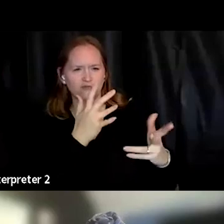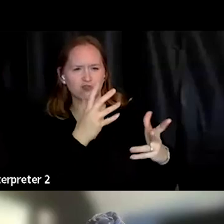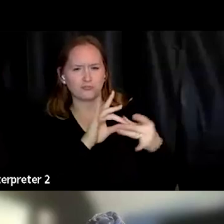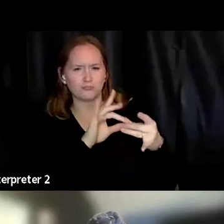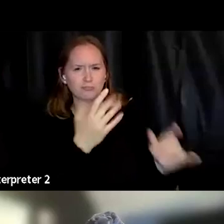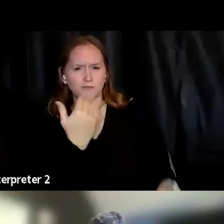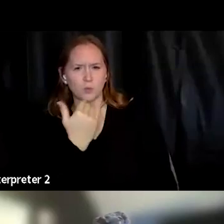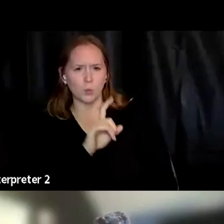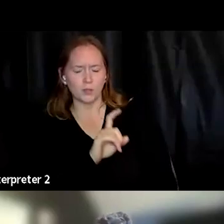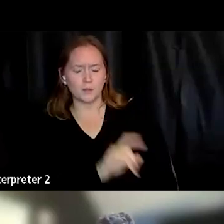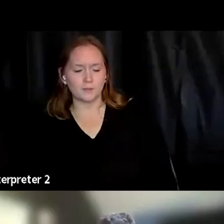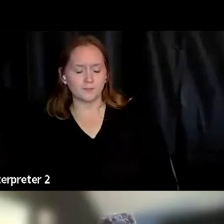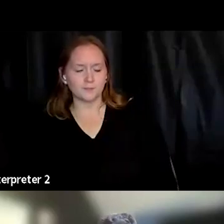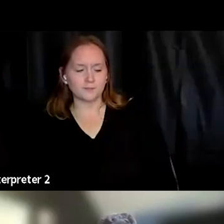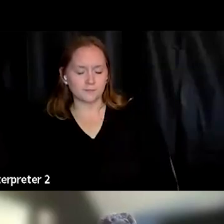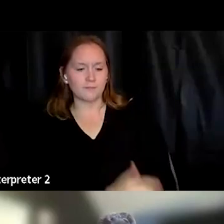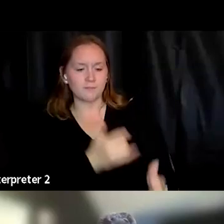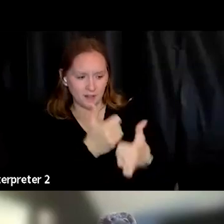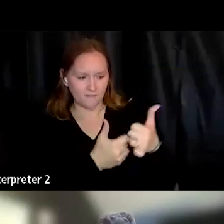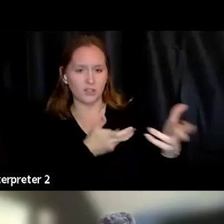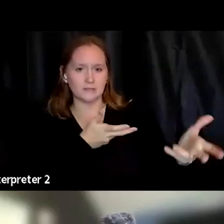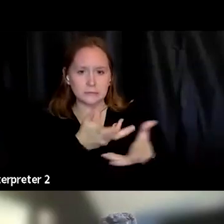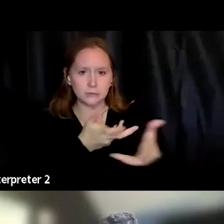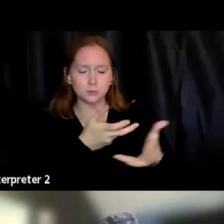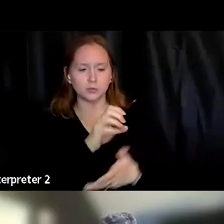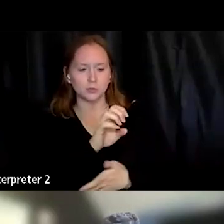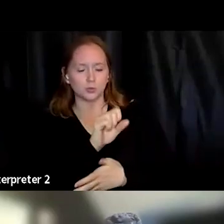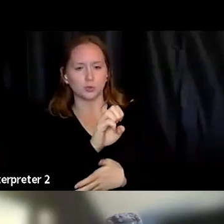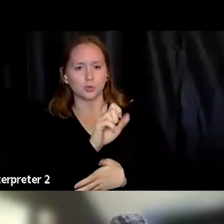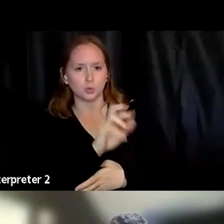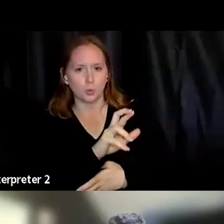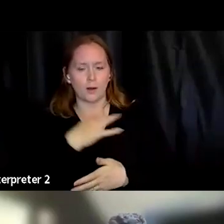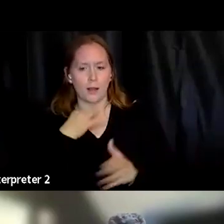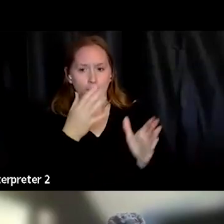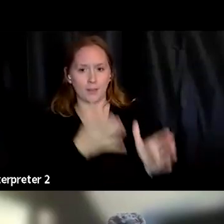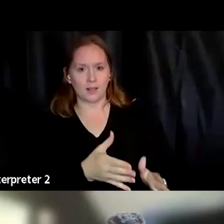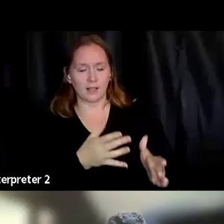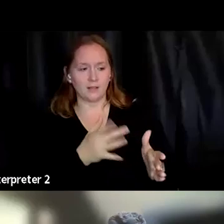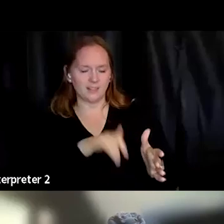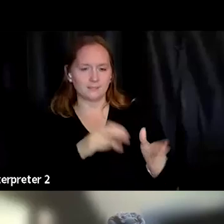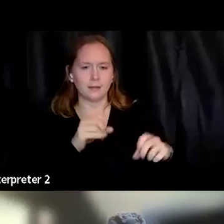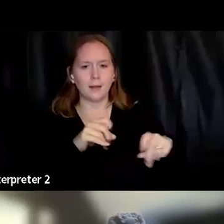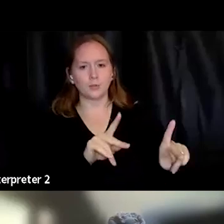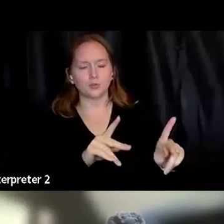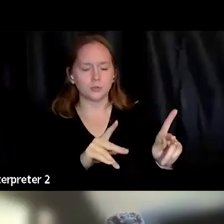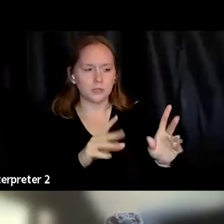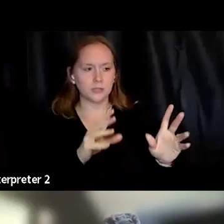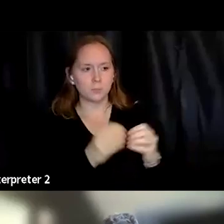but every interaction with a SOAR applicant is an opportunity to gain more information for the MSR,